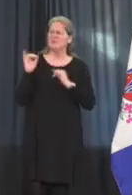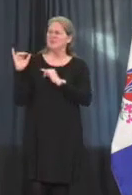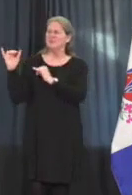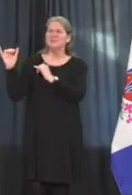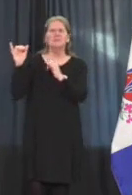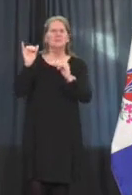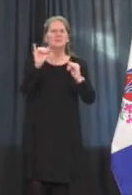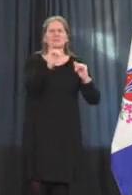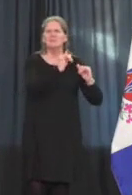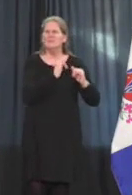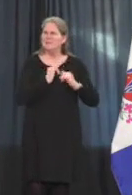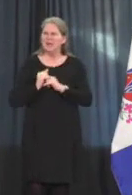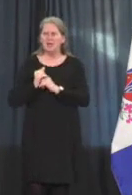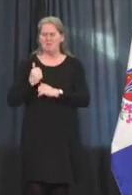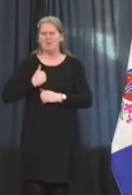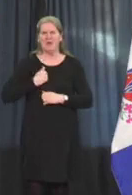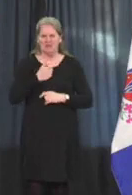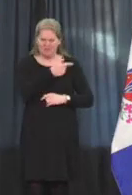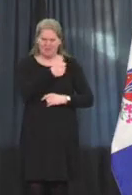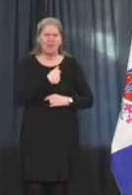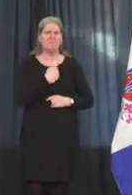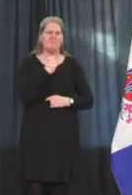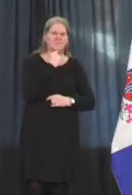IN EVERY JURISDICTION IN CANADA.